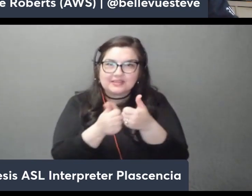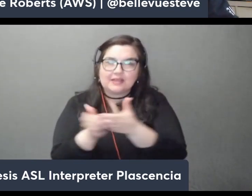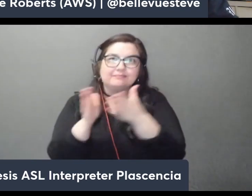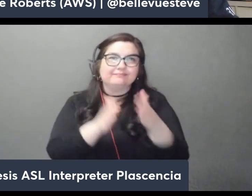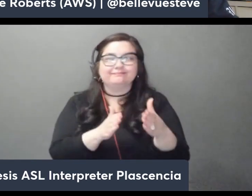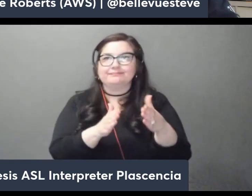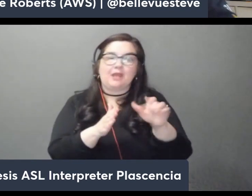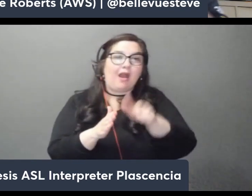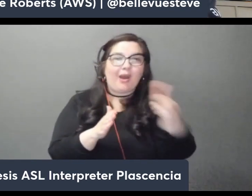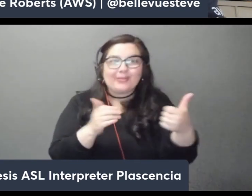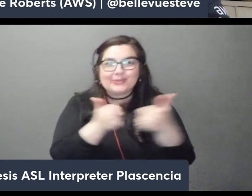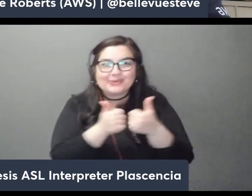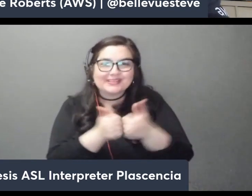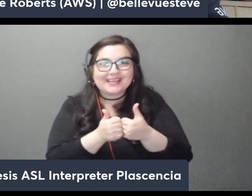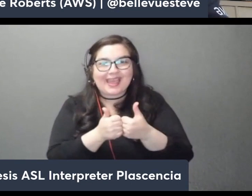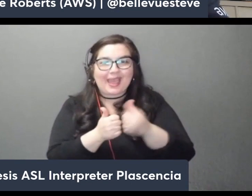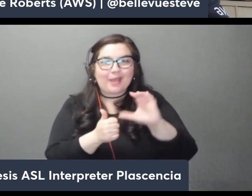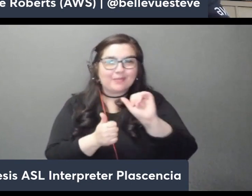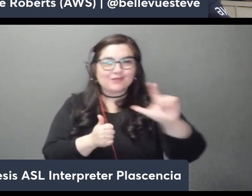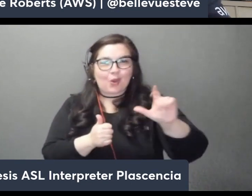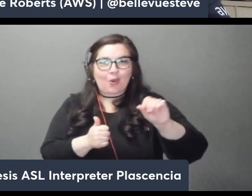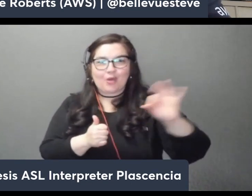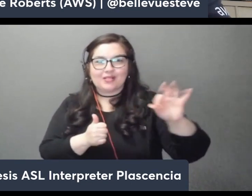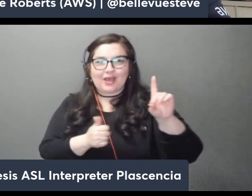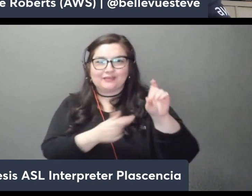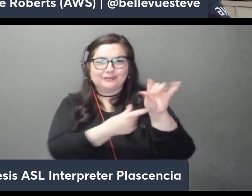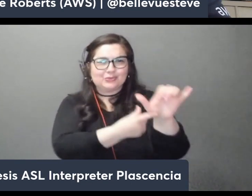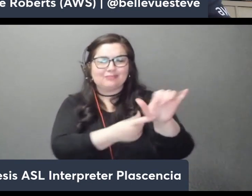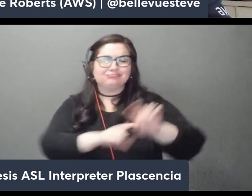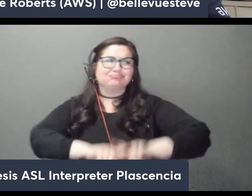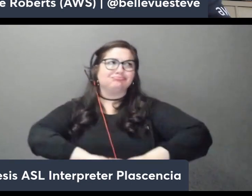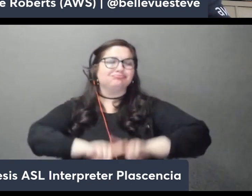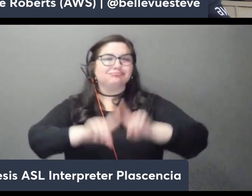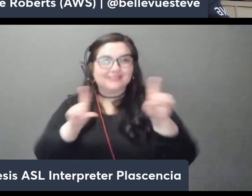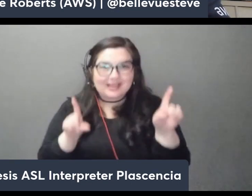you know, is very different in terms of what has to be done.